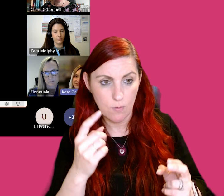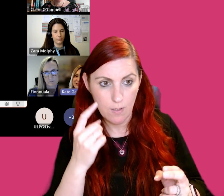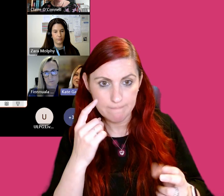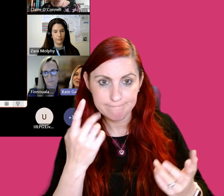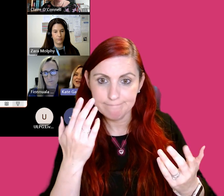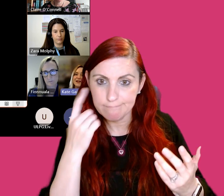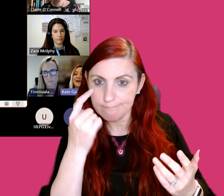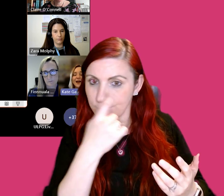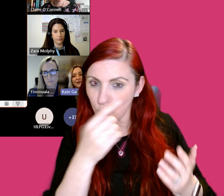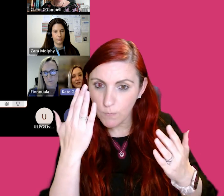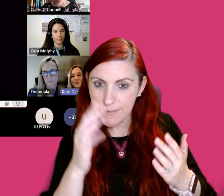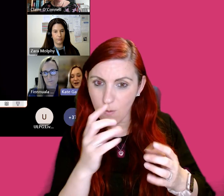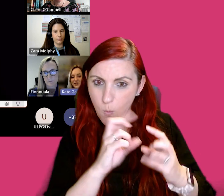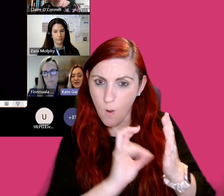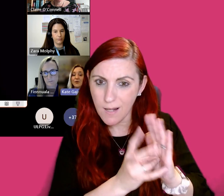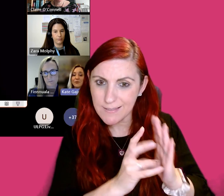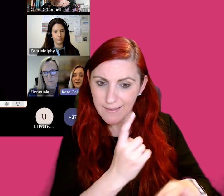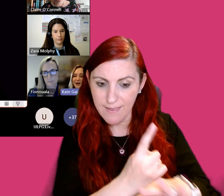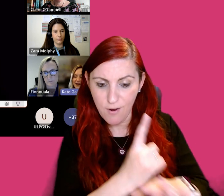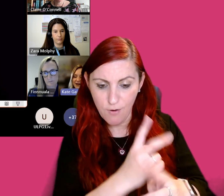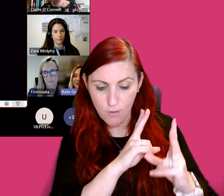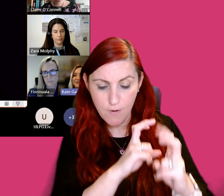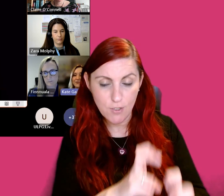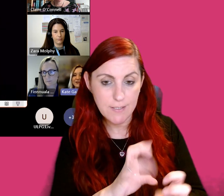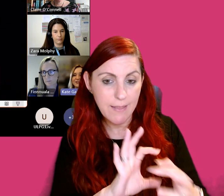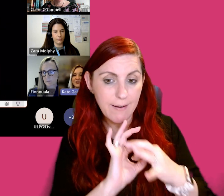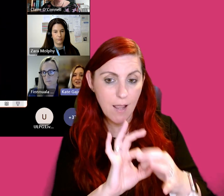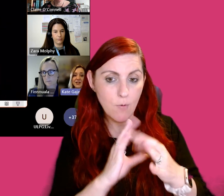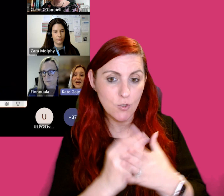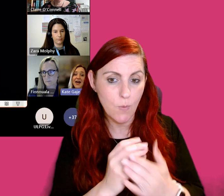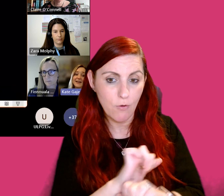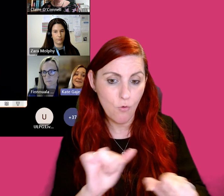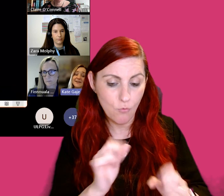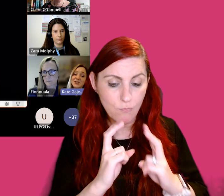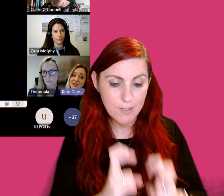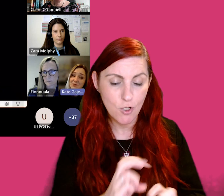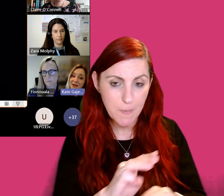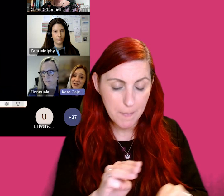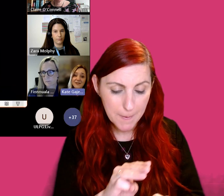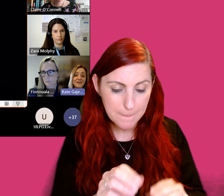of the research itself and collaboration with your uh with your researchers and just to mention